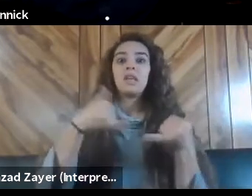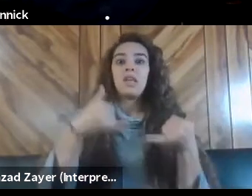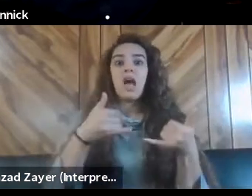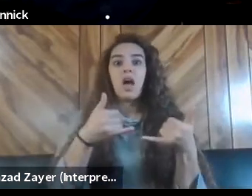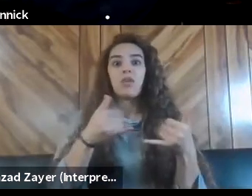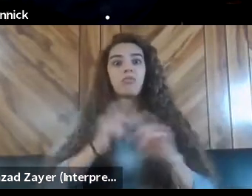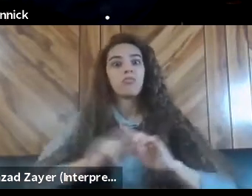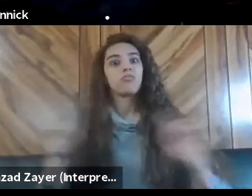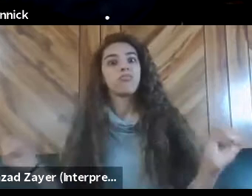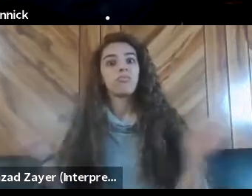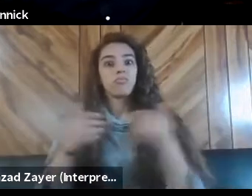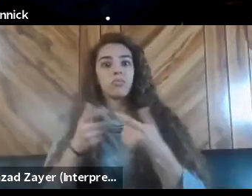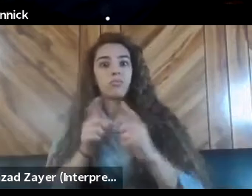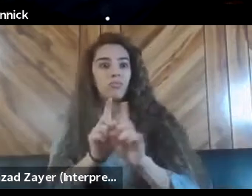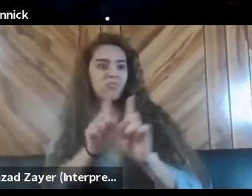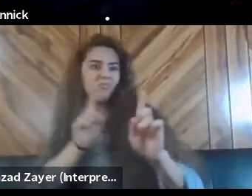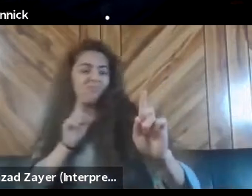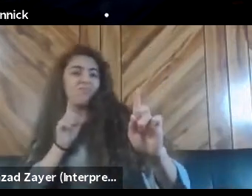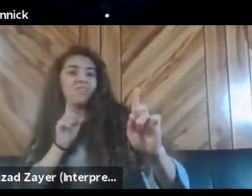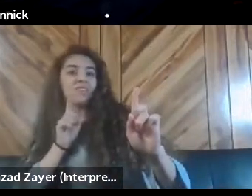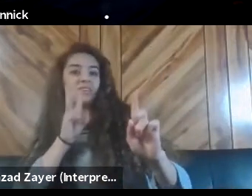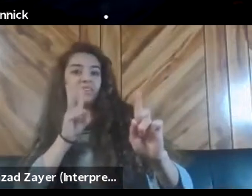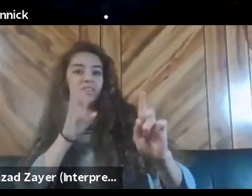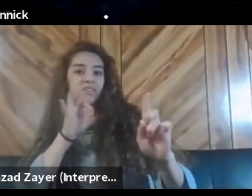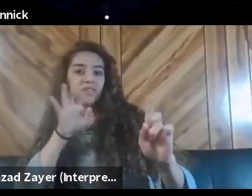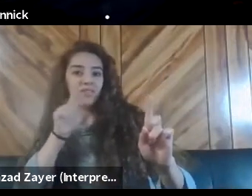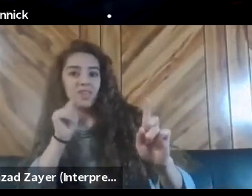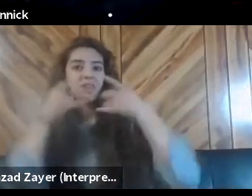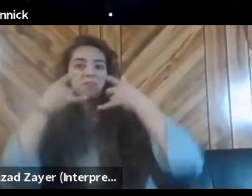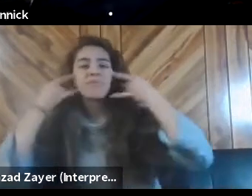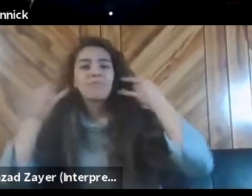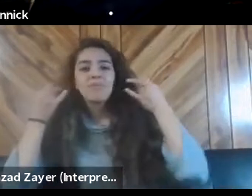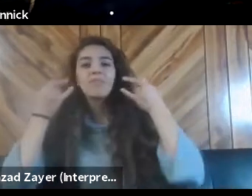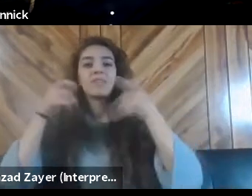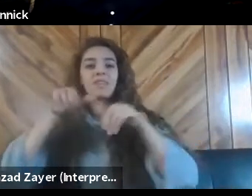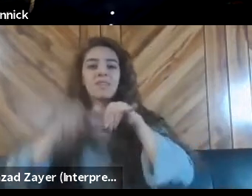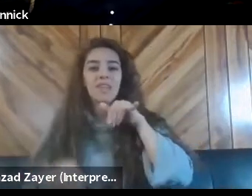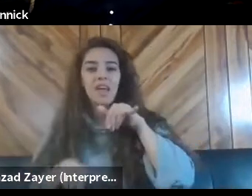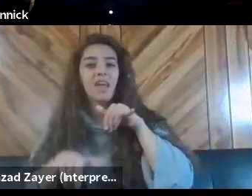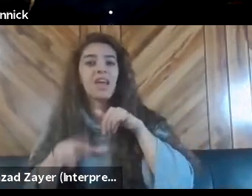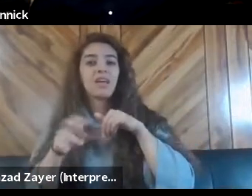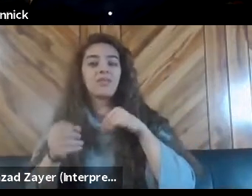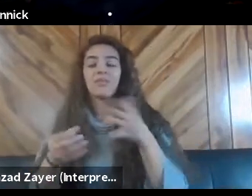he looks at me. Like I'm very confused. I'm taking several